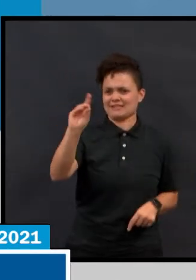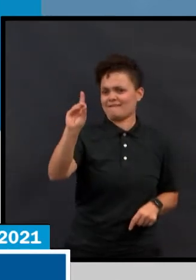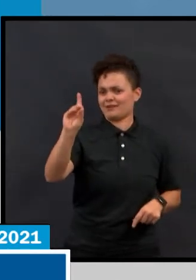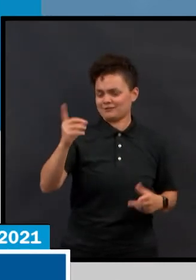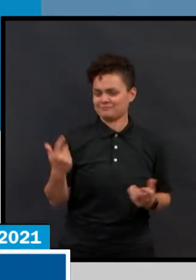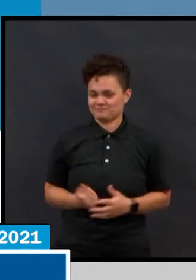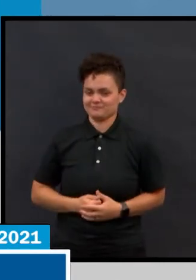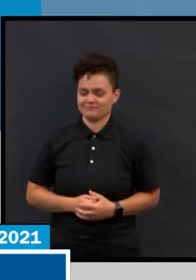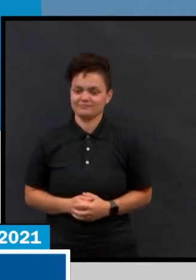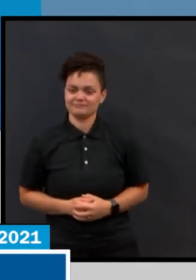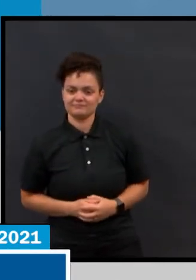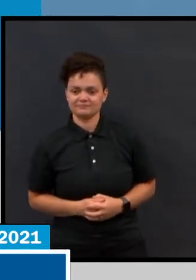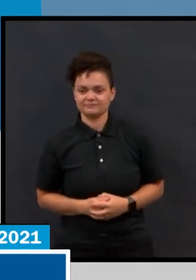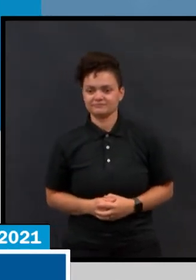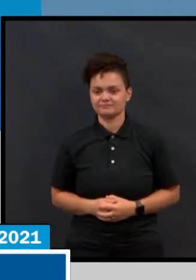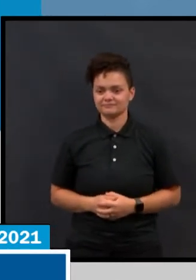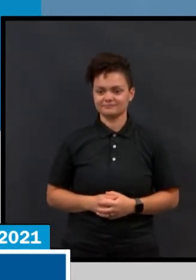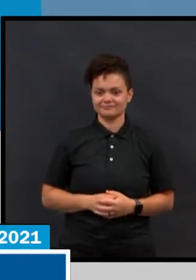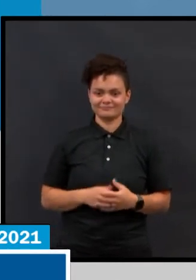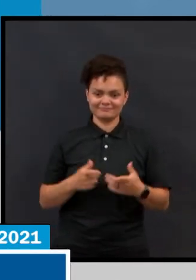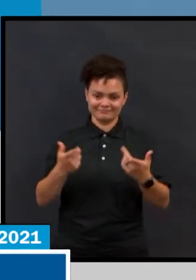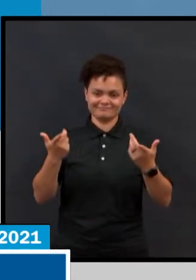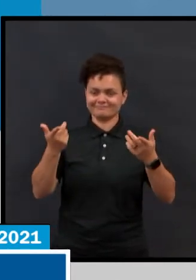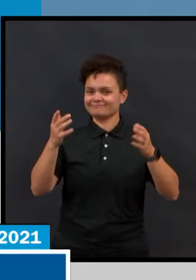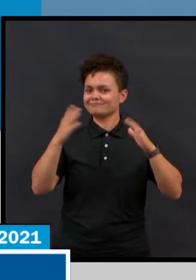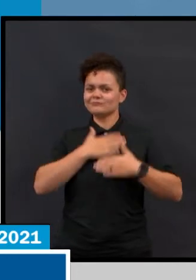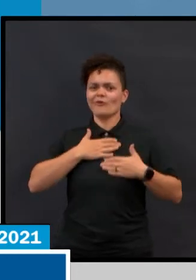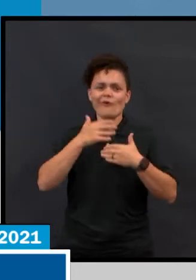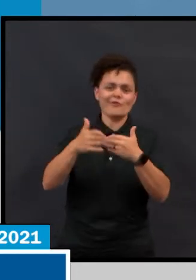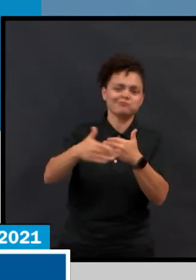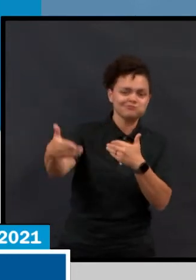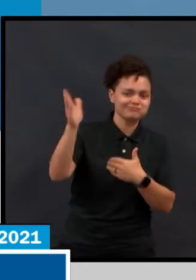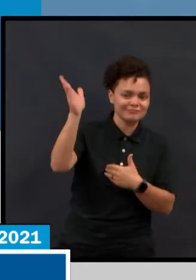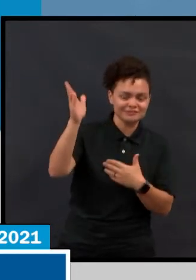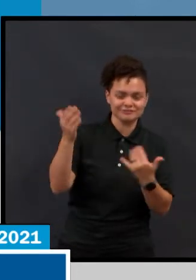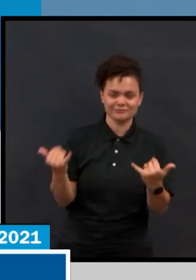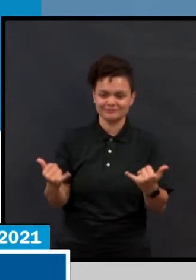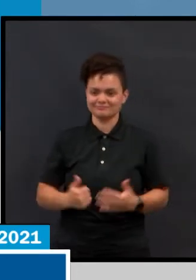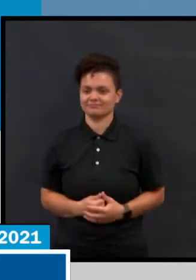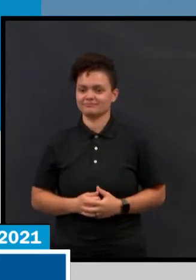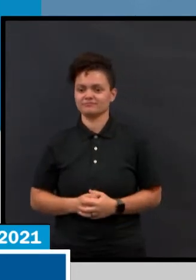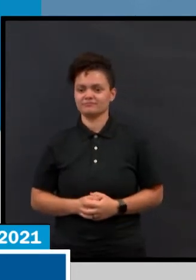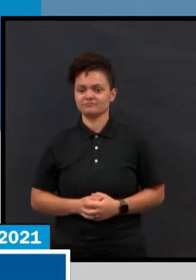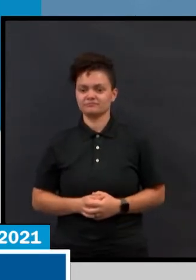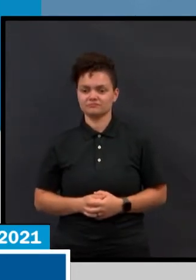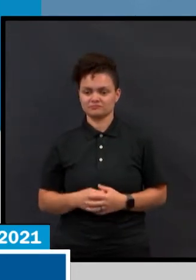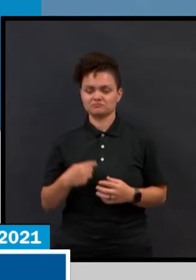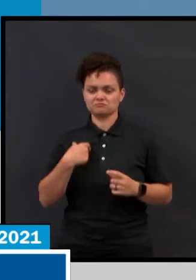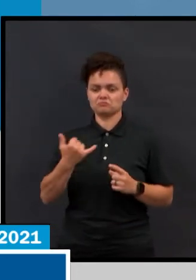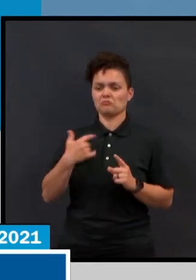presentations you're going to receive today but first i want to turn it over to a dear friend and